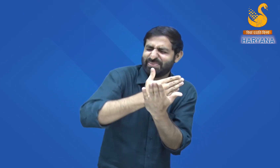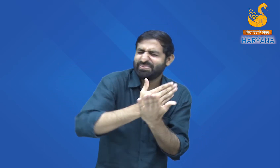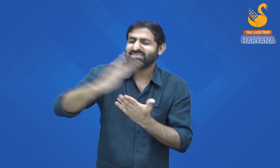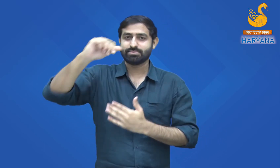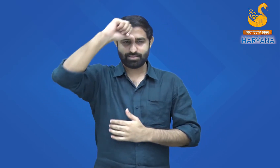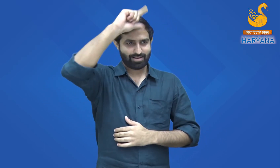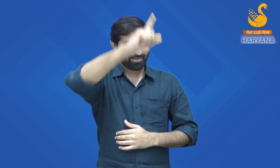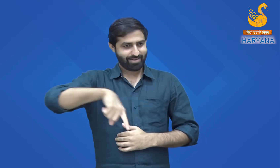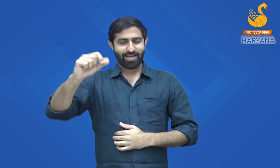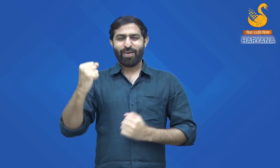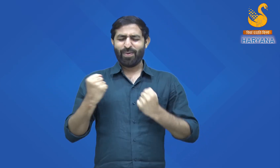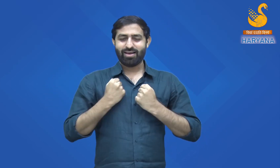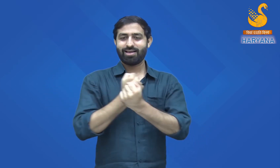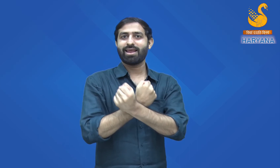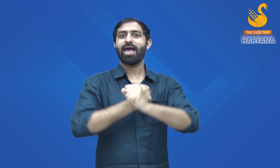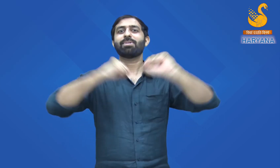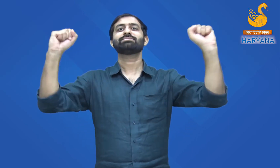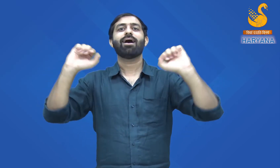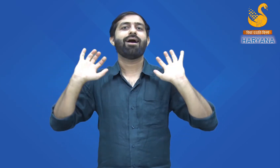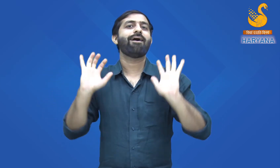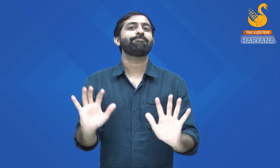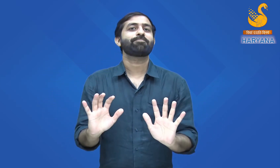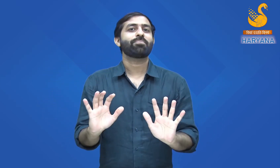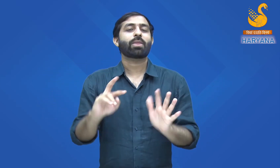and eventually Britishers left India and our country got independence.